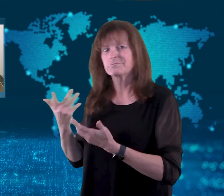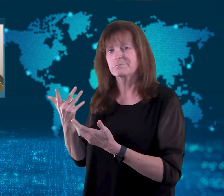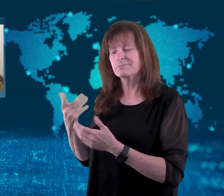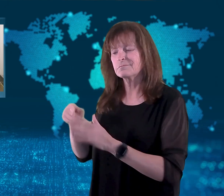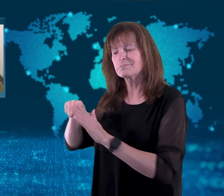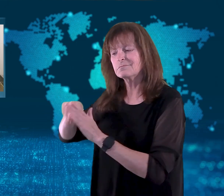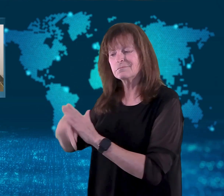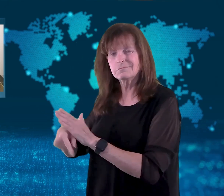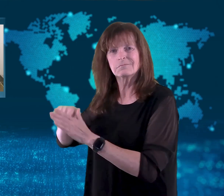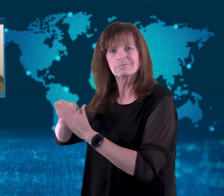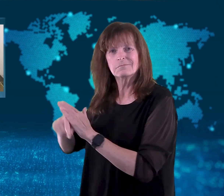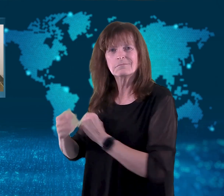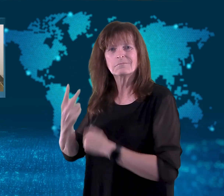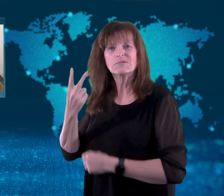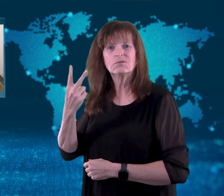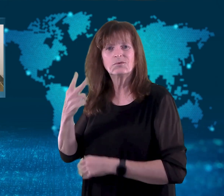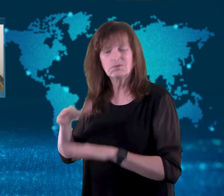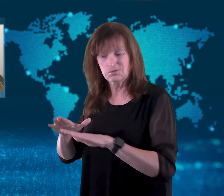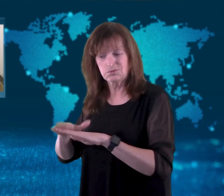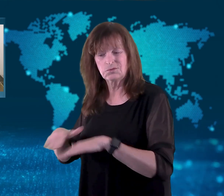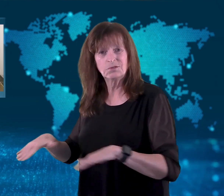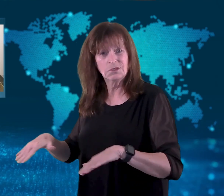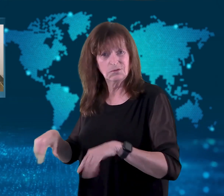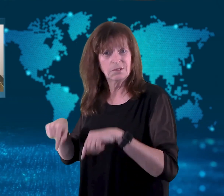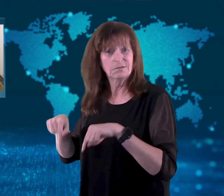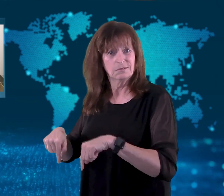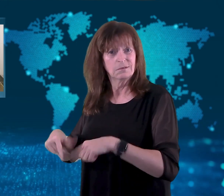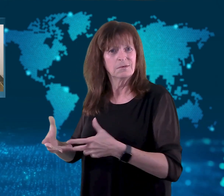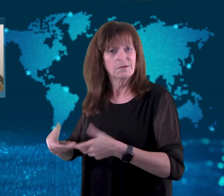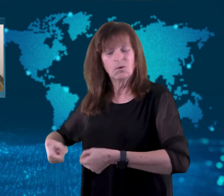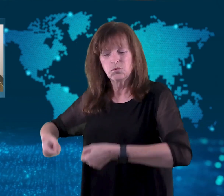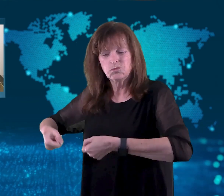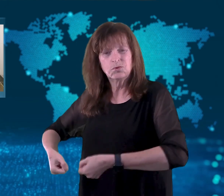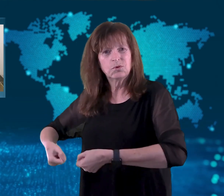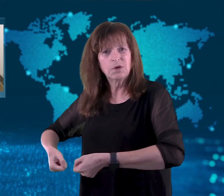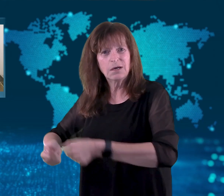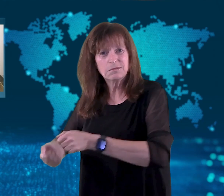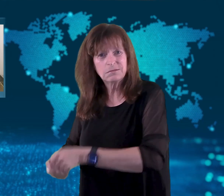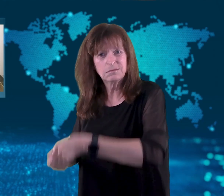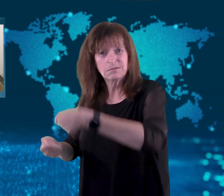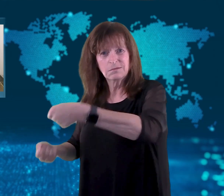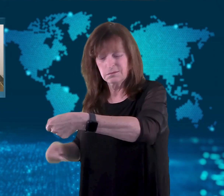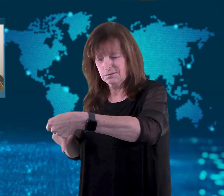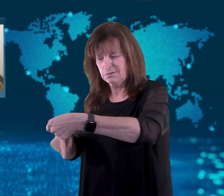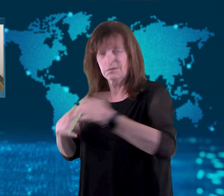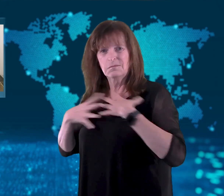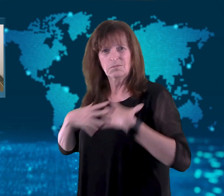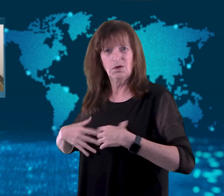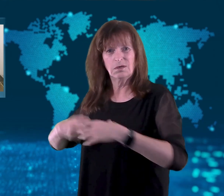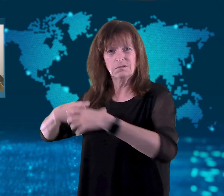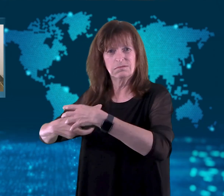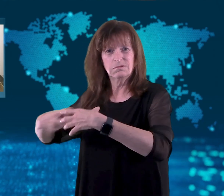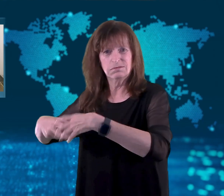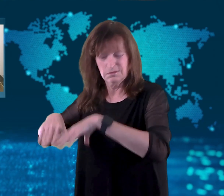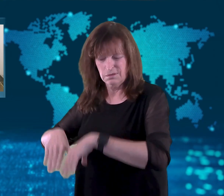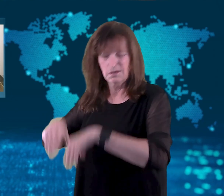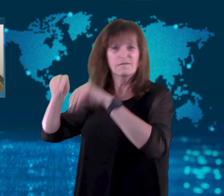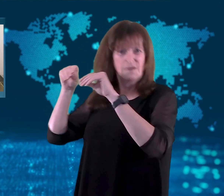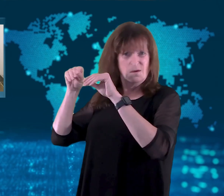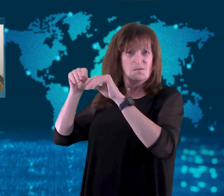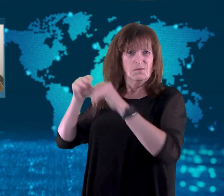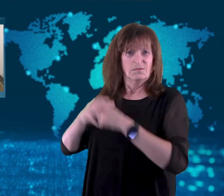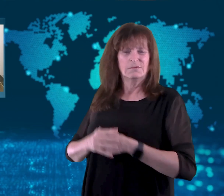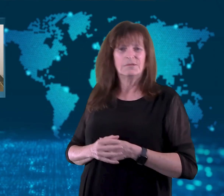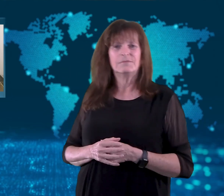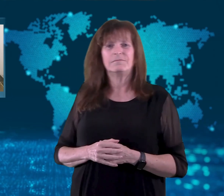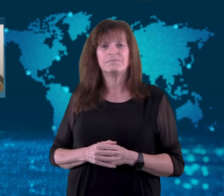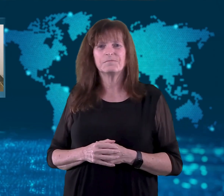her role in the murder of two children whose bodies